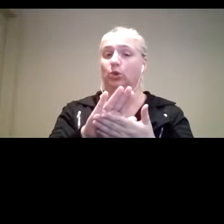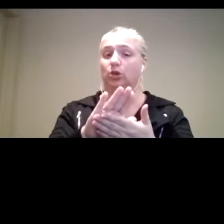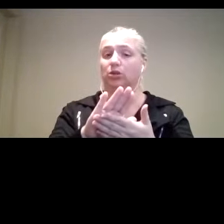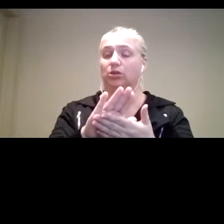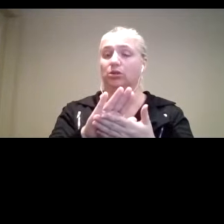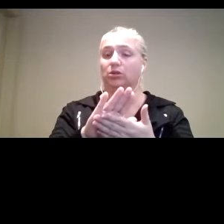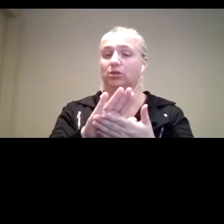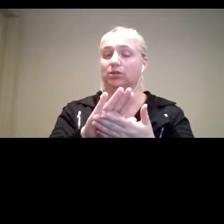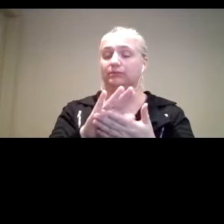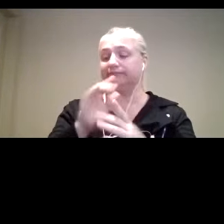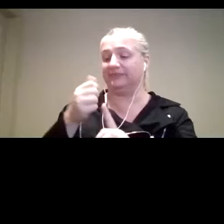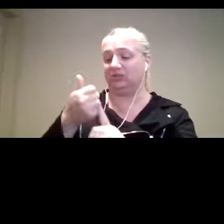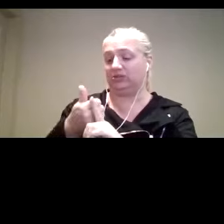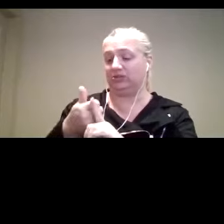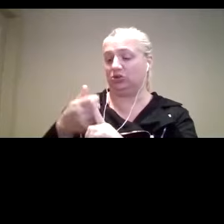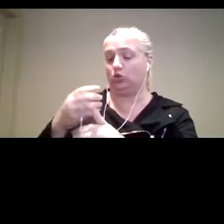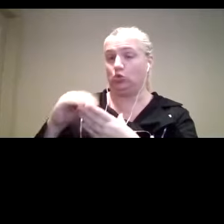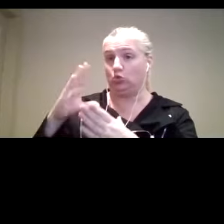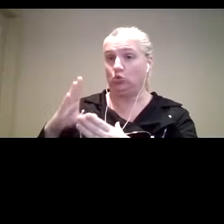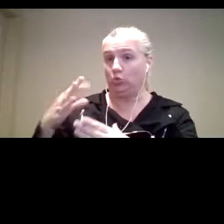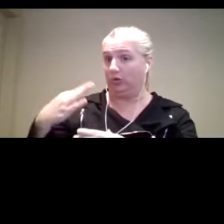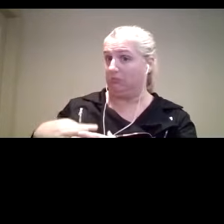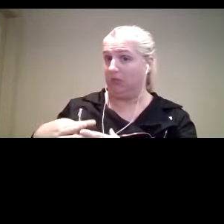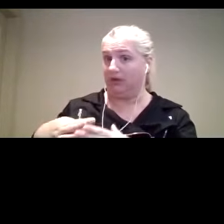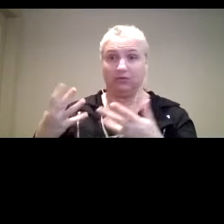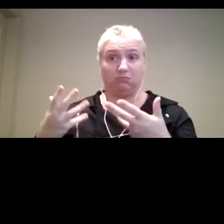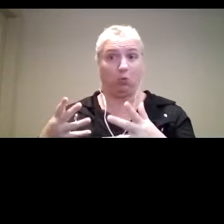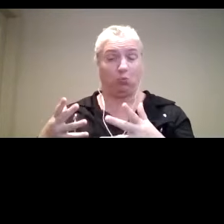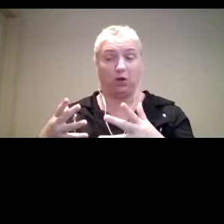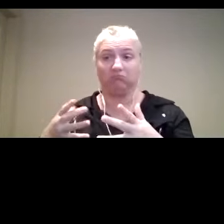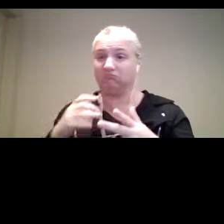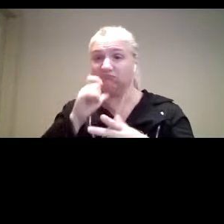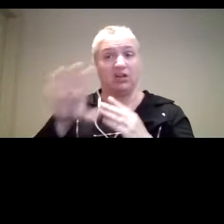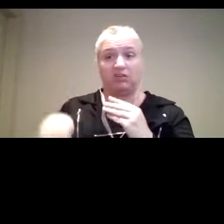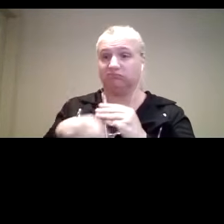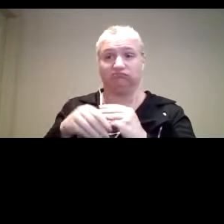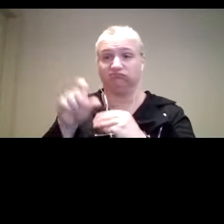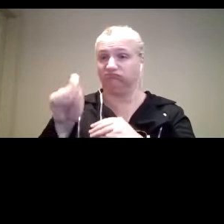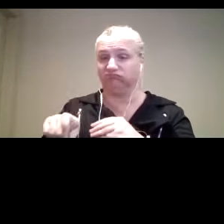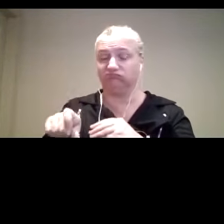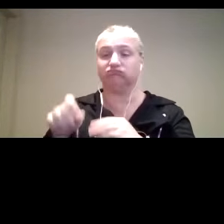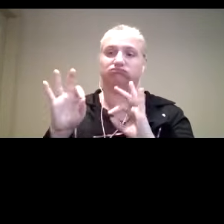then nothing extra is needed. So, they're doing okay. So, it really does depend,